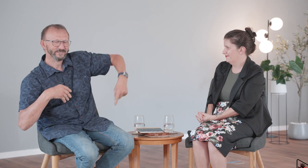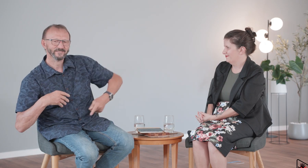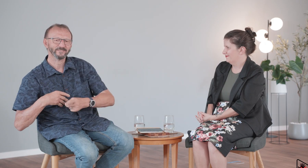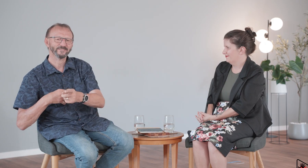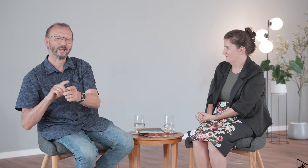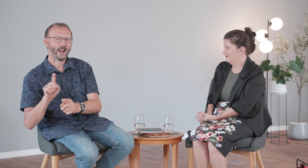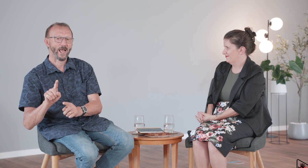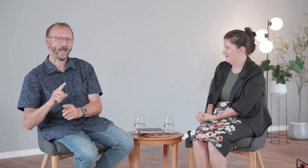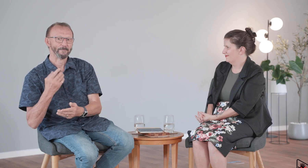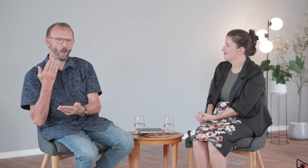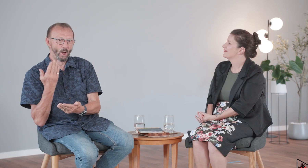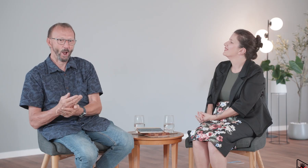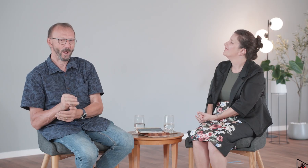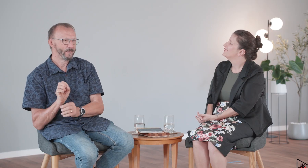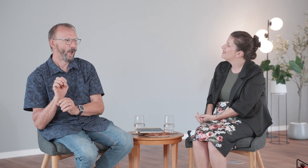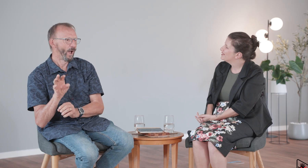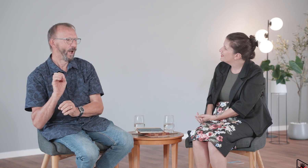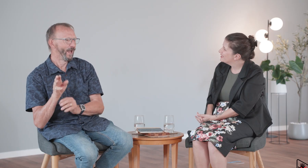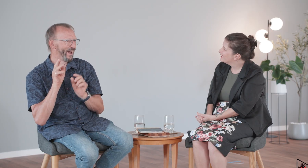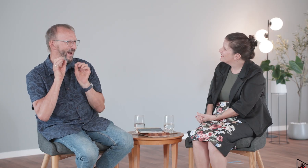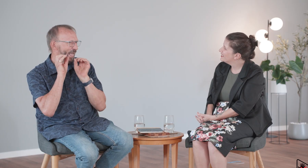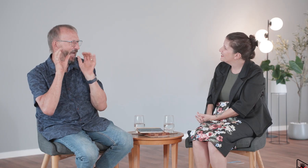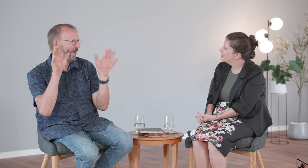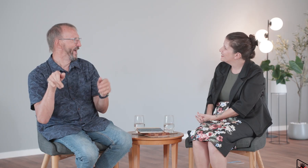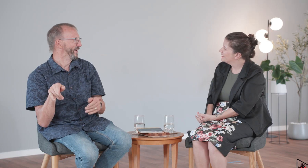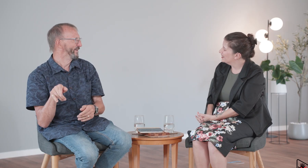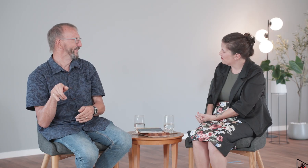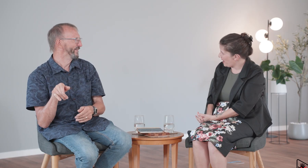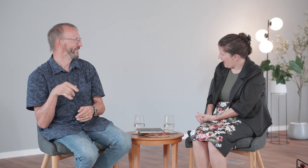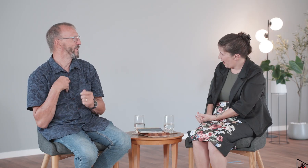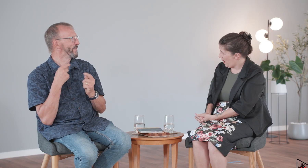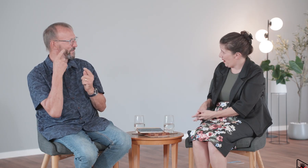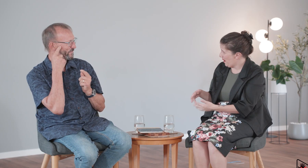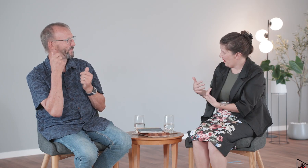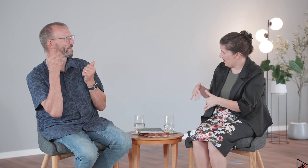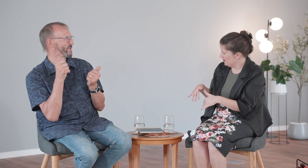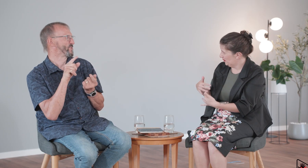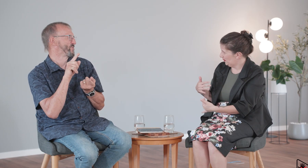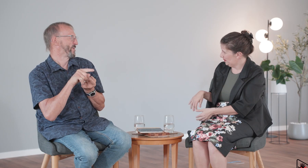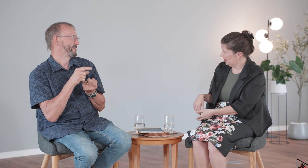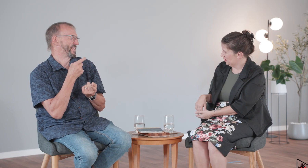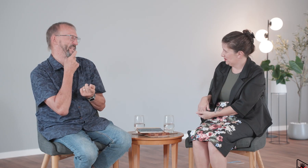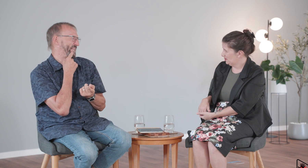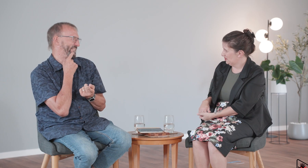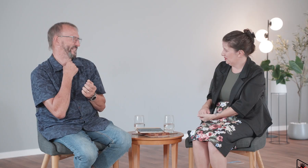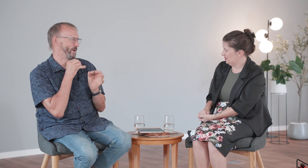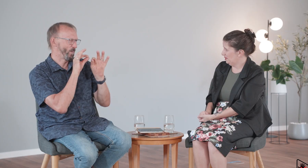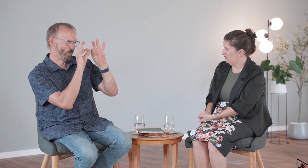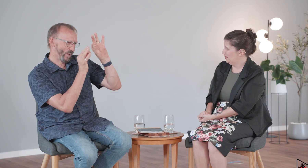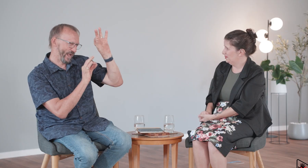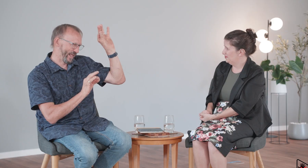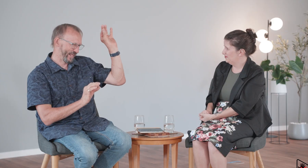activate and the alarm would go off. It would blare very loudly. Wow. Yeah. Just a nice, easy,